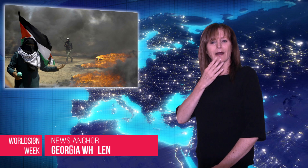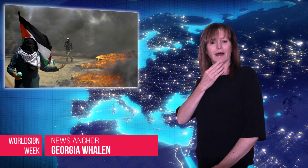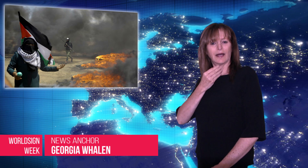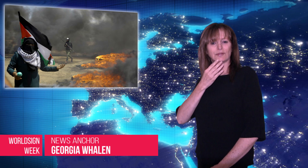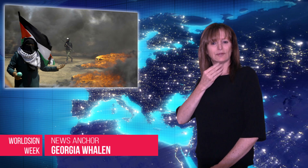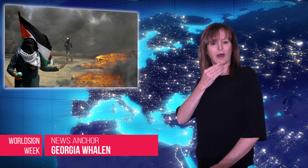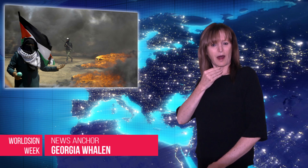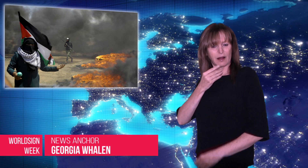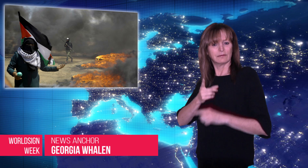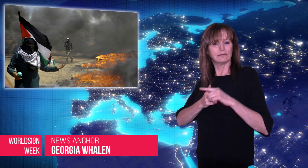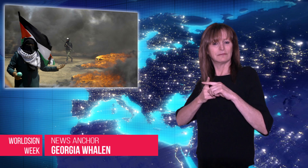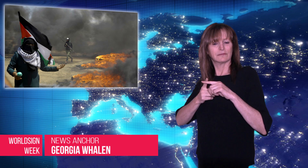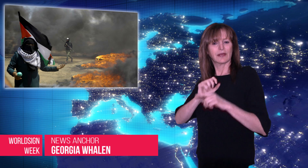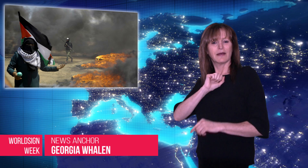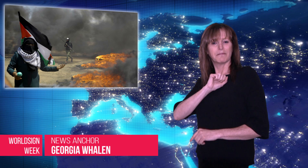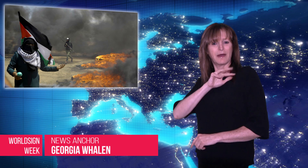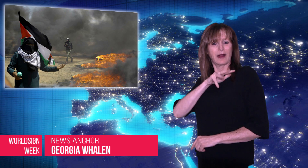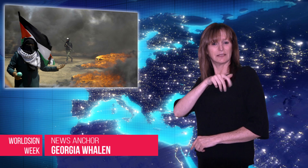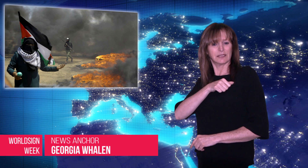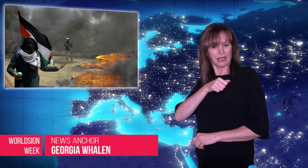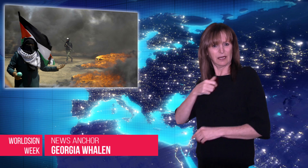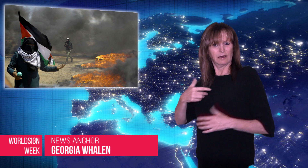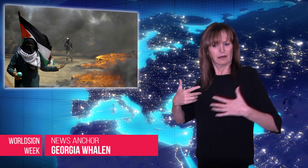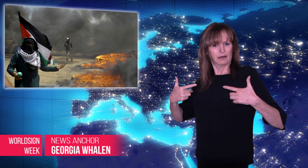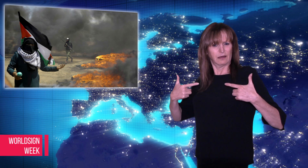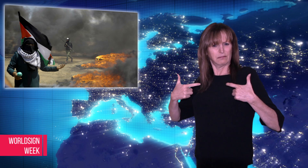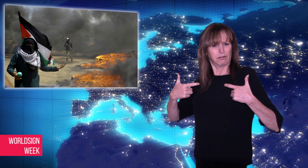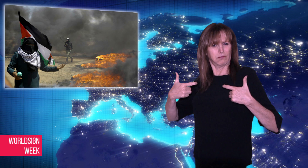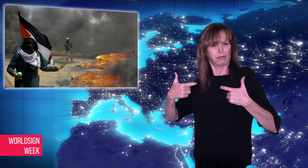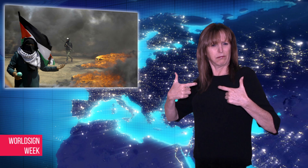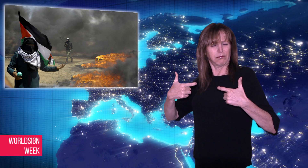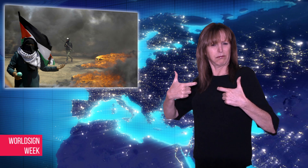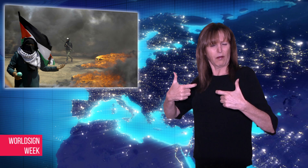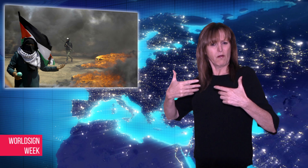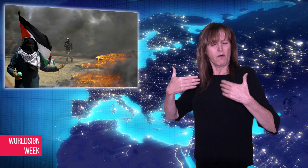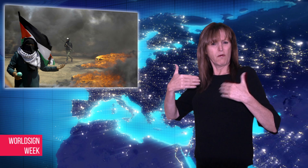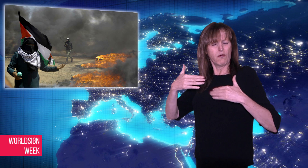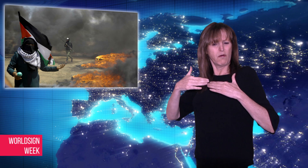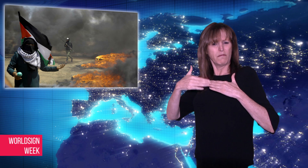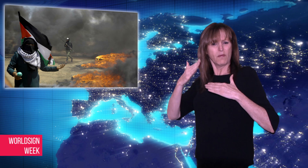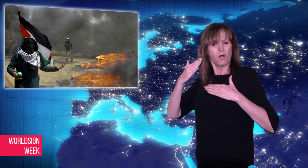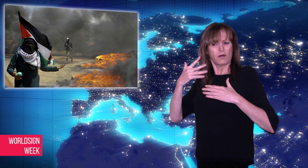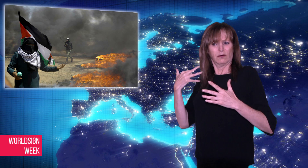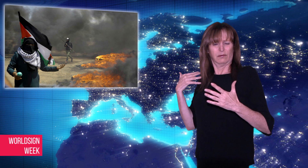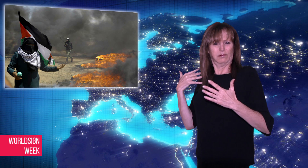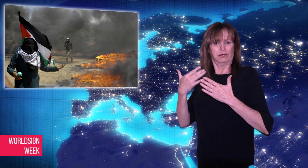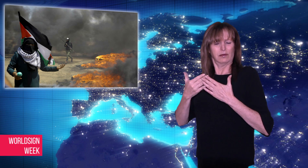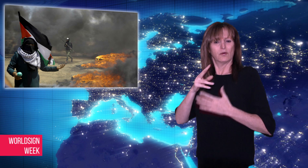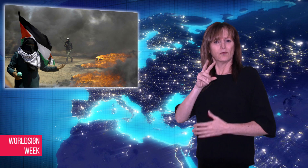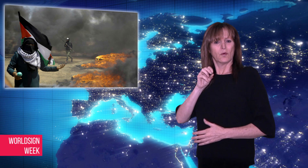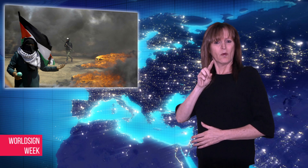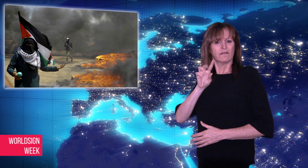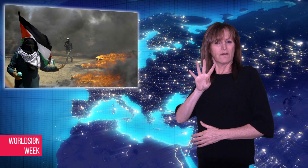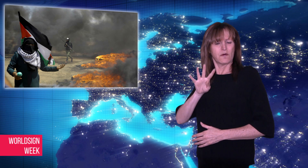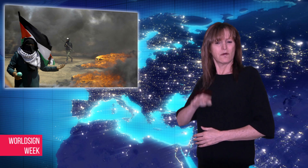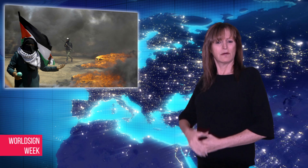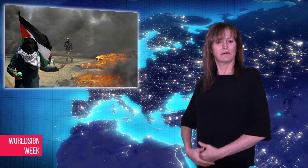Georgia: Israeli and Palestinian clash deadliest since 2014